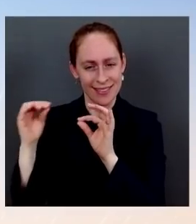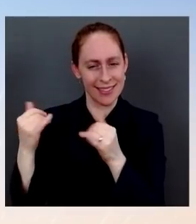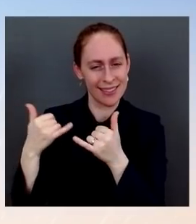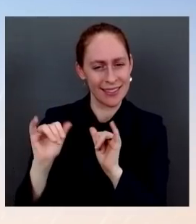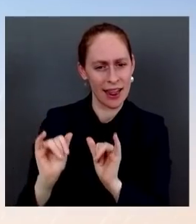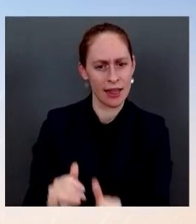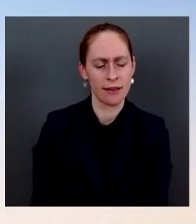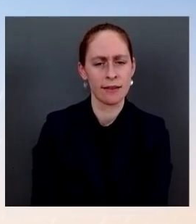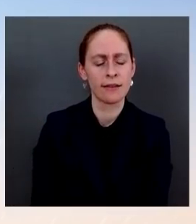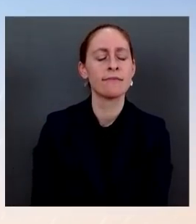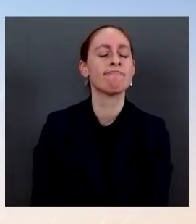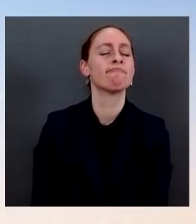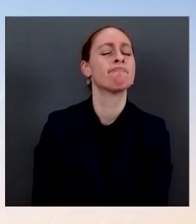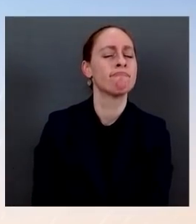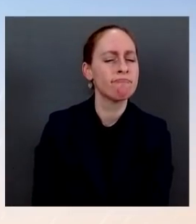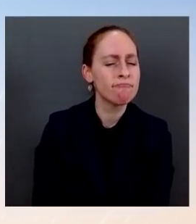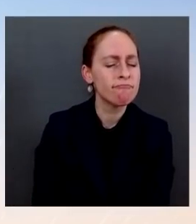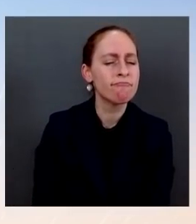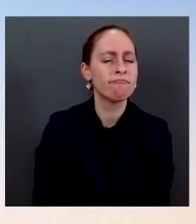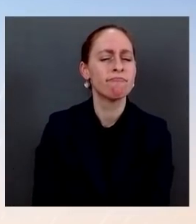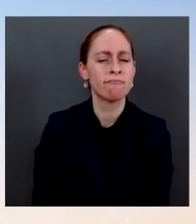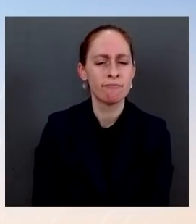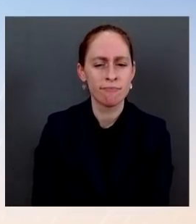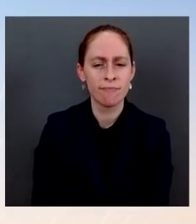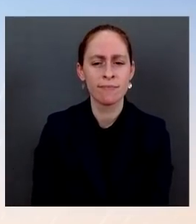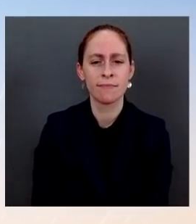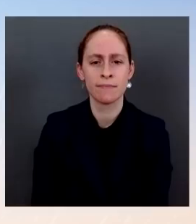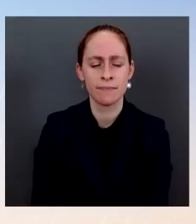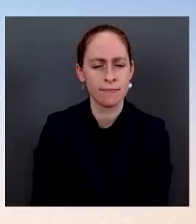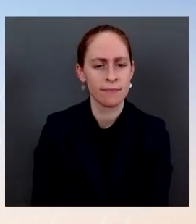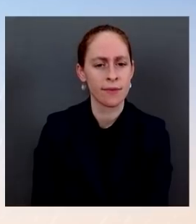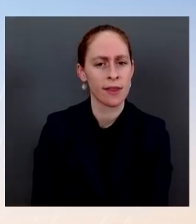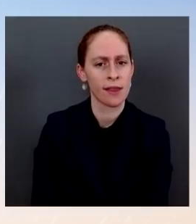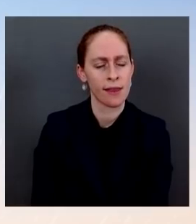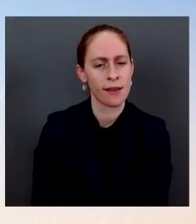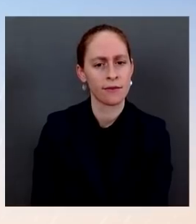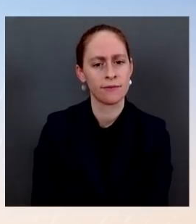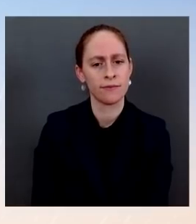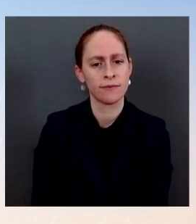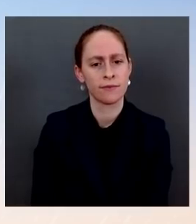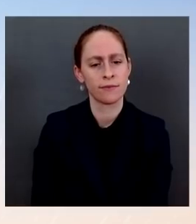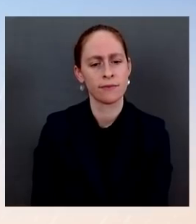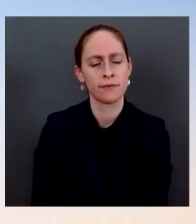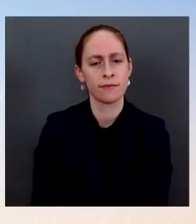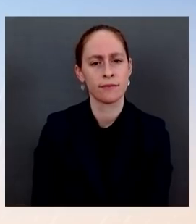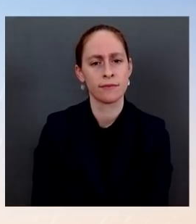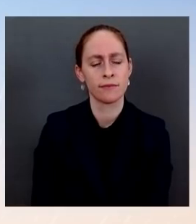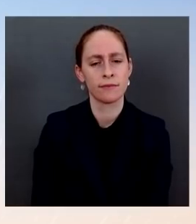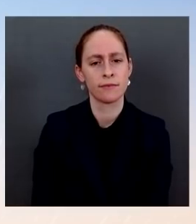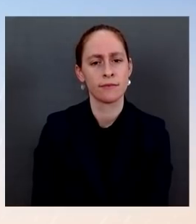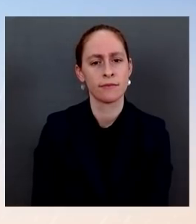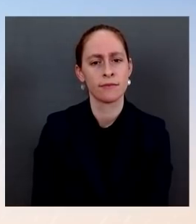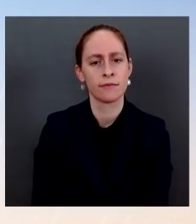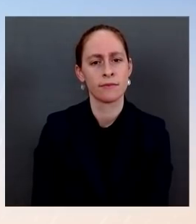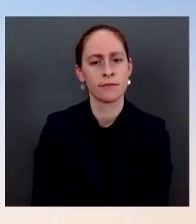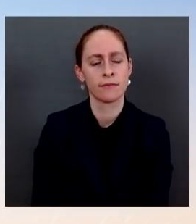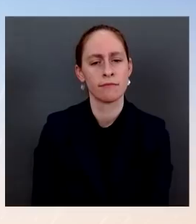Does the administration have a point of view on the alarm raised by the airline industry with the 5G regulations going in and the assertion